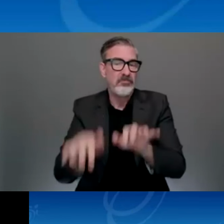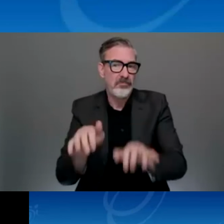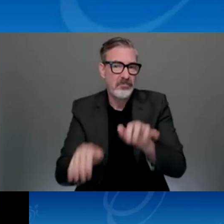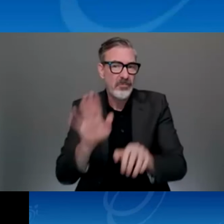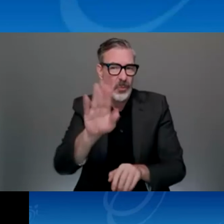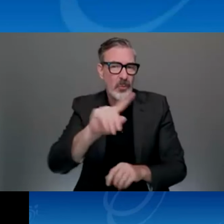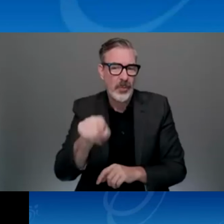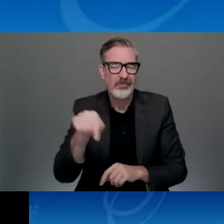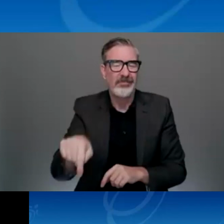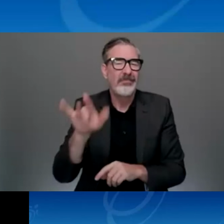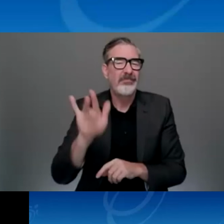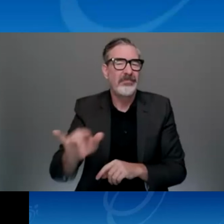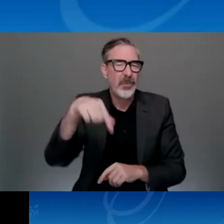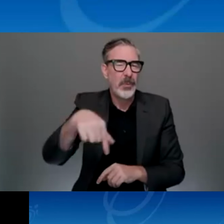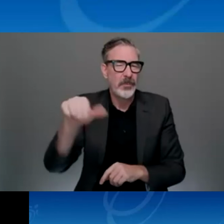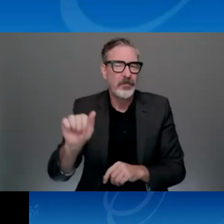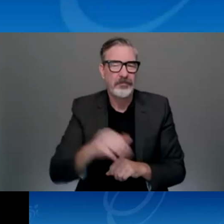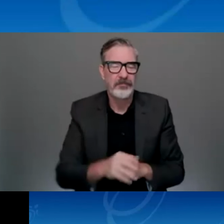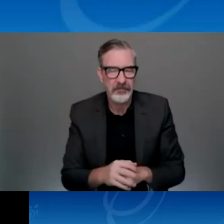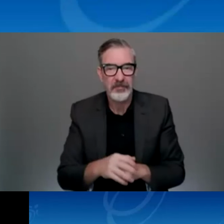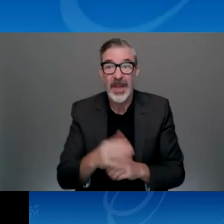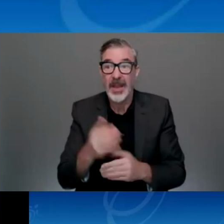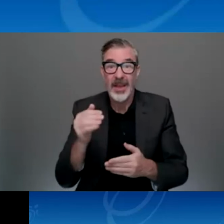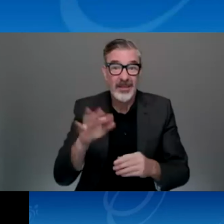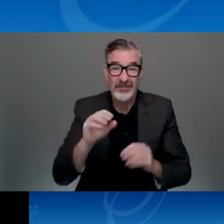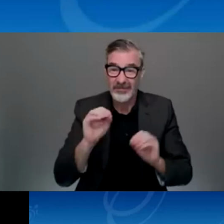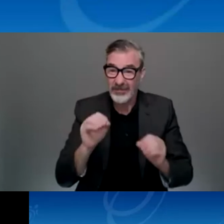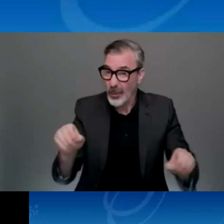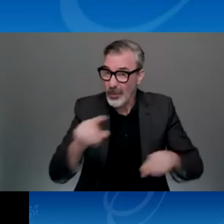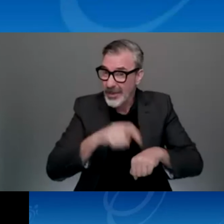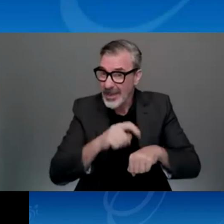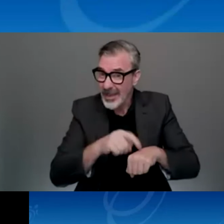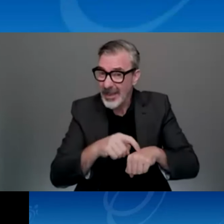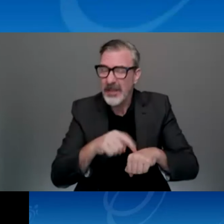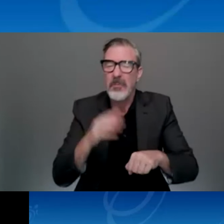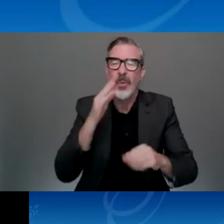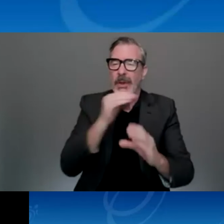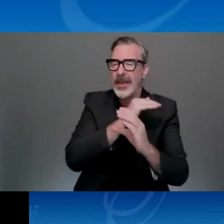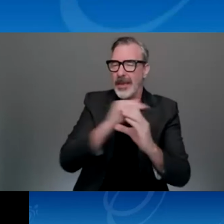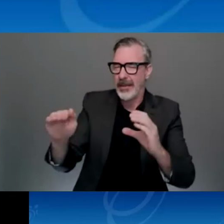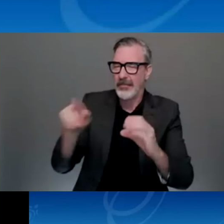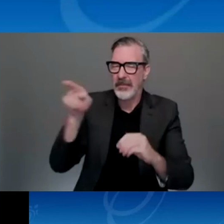Any questions that we don't get to will be answered and sent via email by the Rick Hansen Foundation following the session.